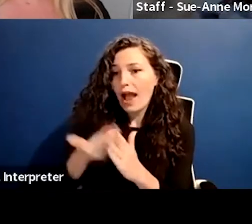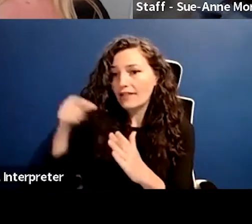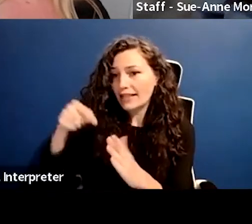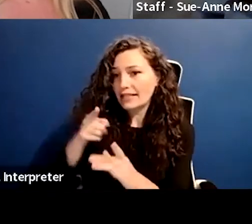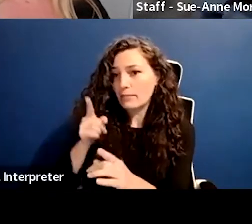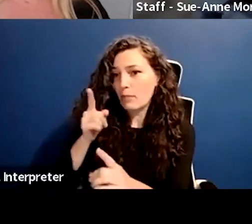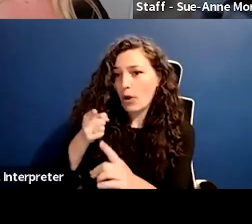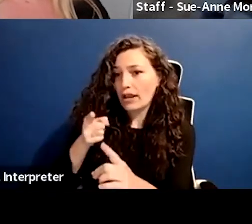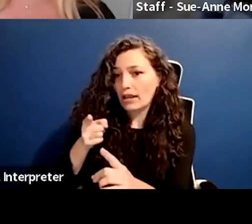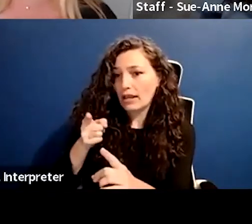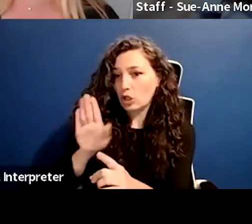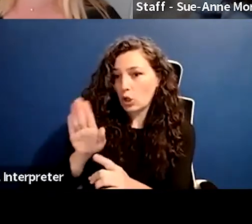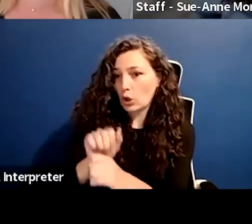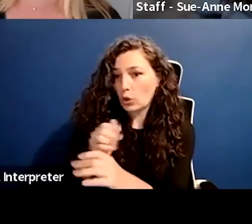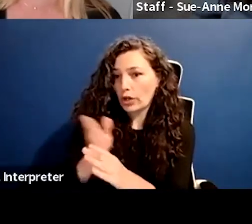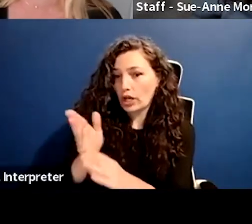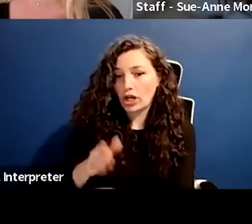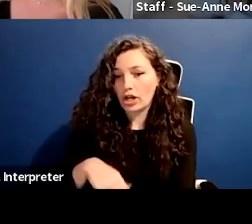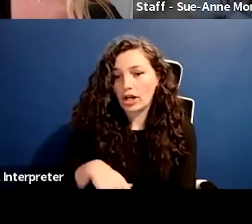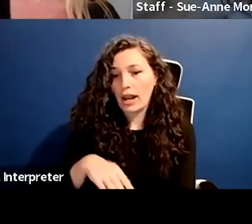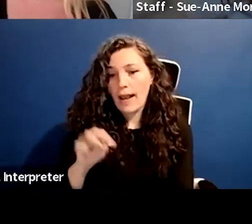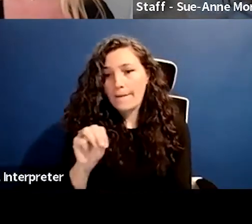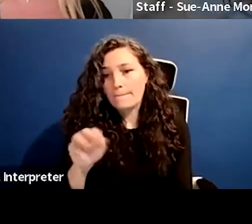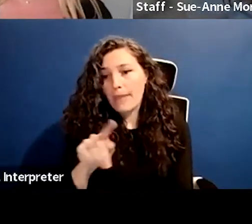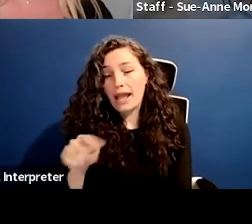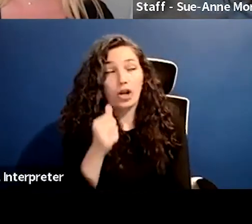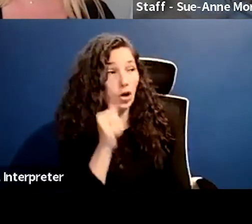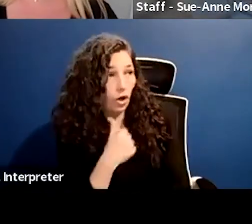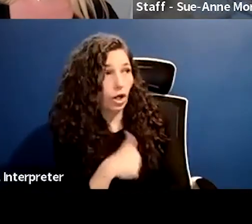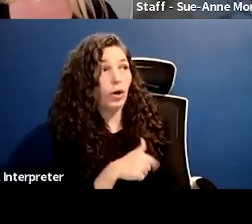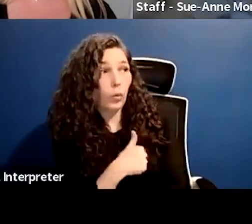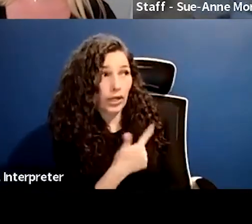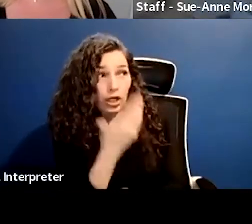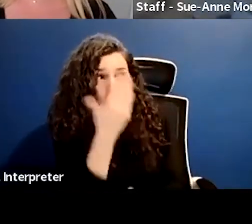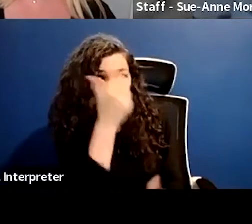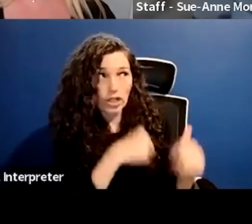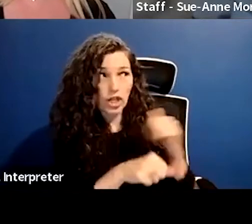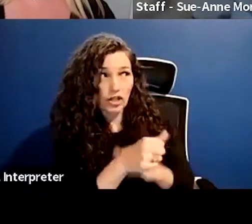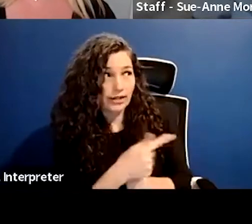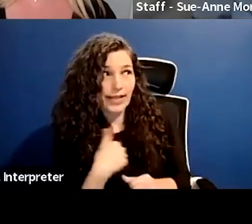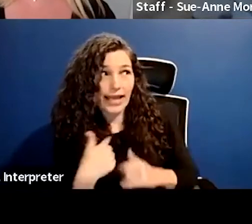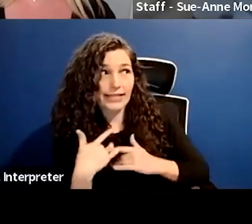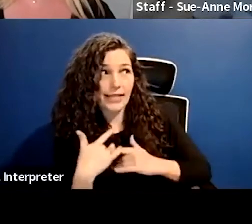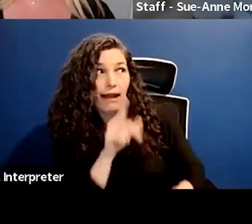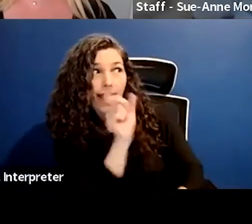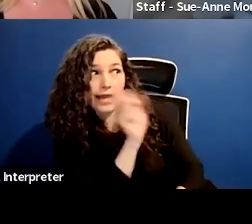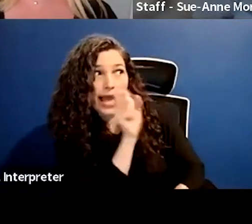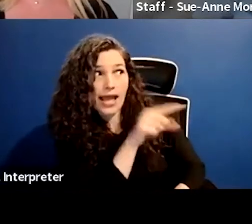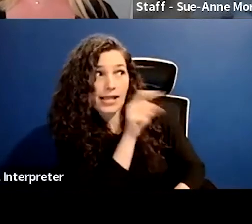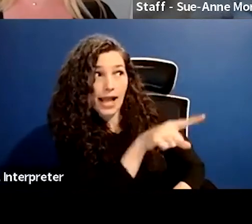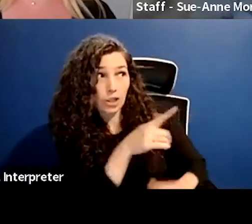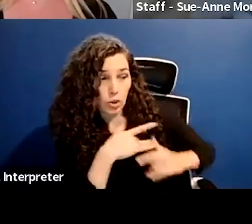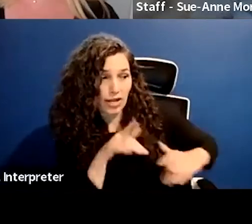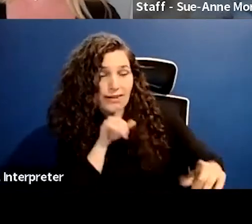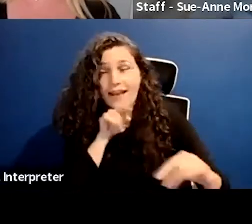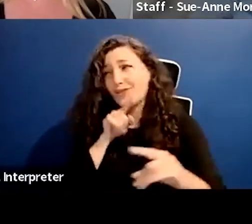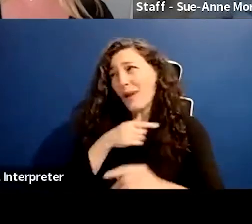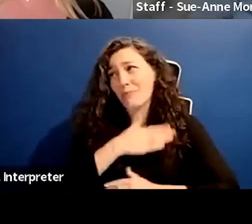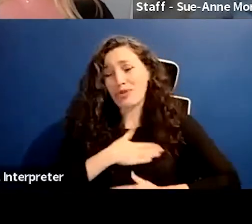I mean, girl, we've really gotten to know each other 'cause I always ask you questions and you always answer, so I appreciate that. My pleasure.